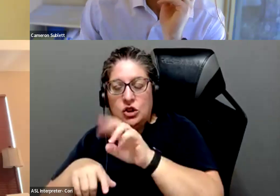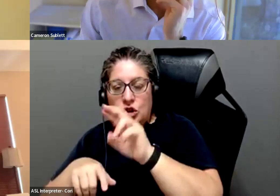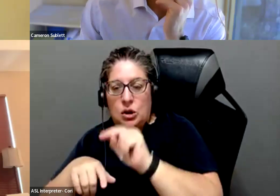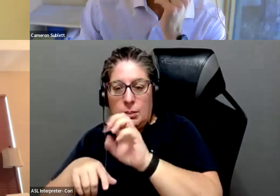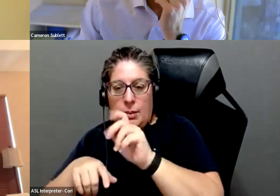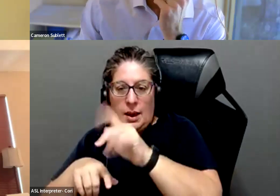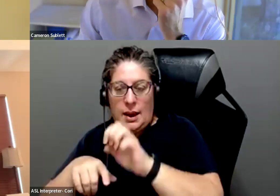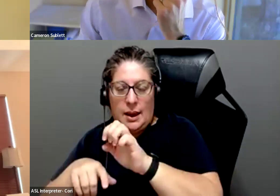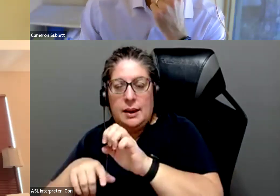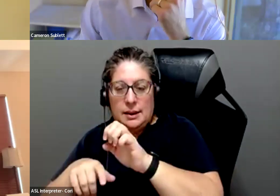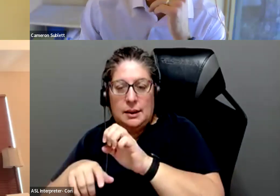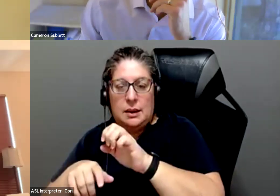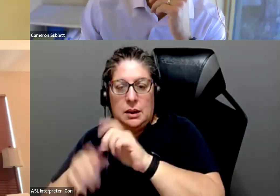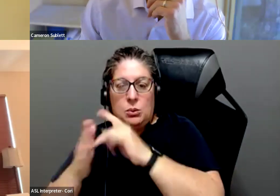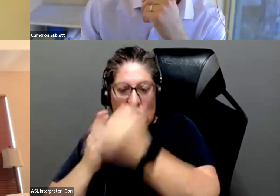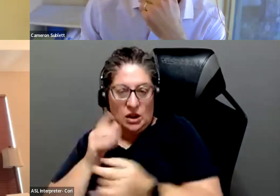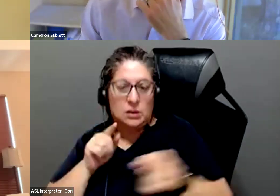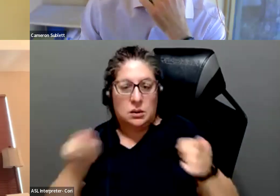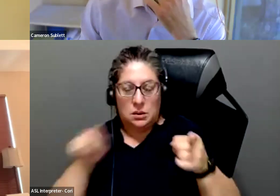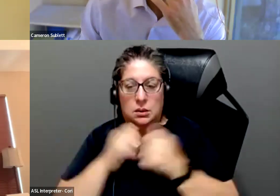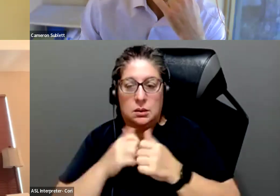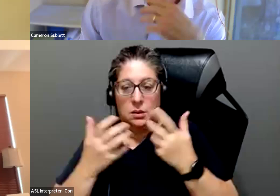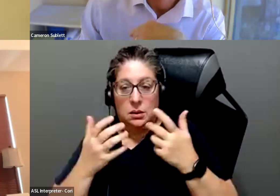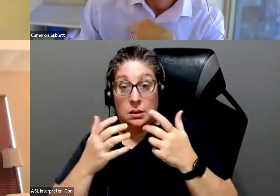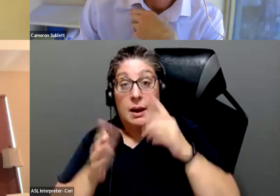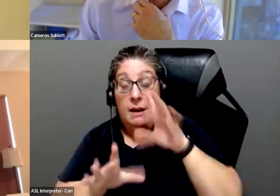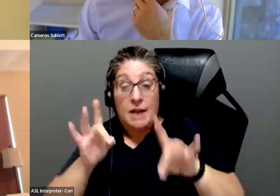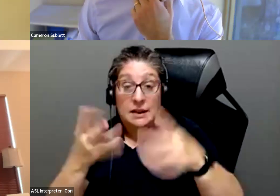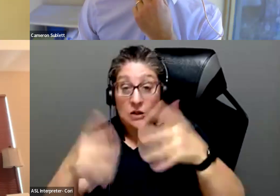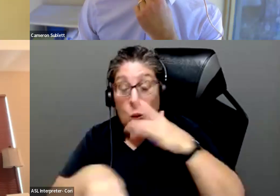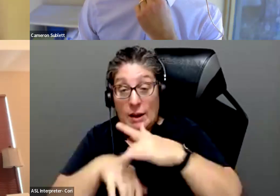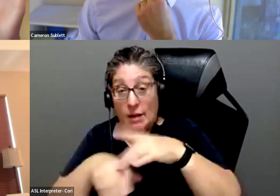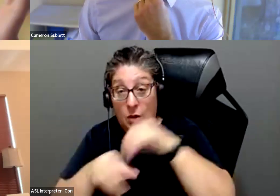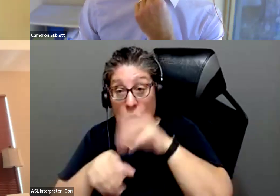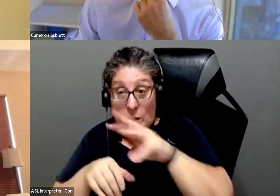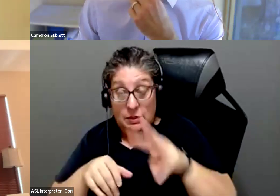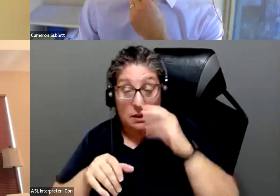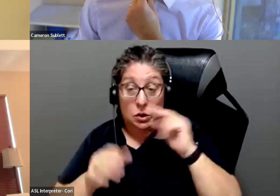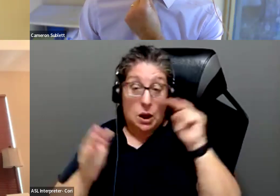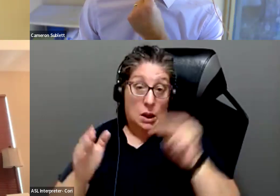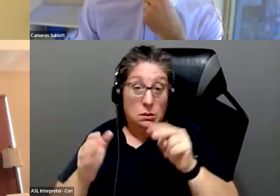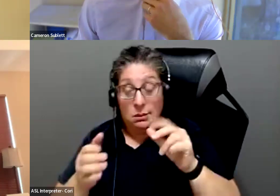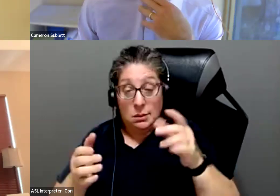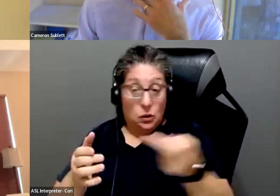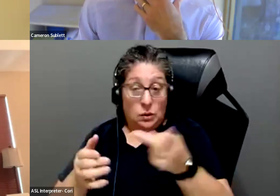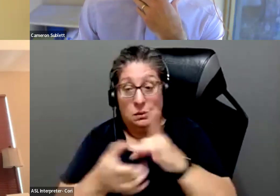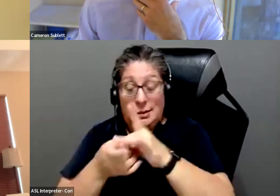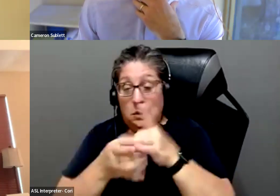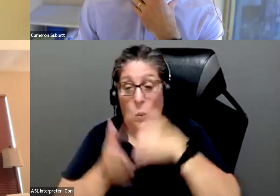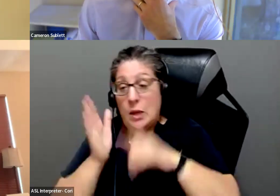Sanjukta Banja. The recordings are already available on the website so if you are interested you can corroborate what the researchers are saying.